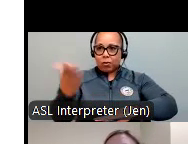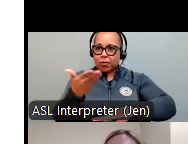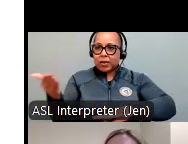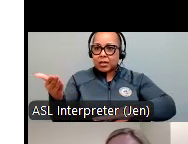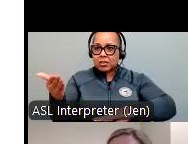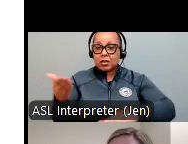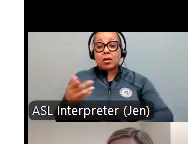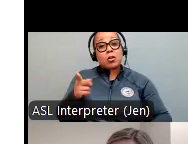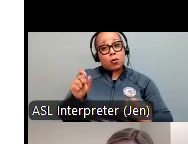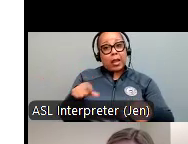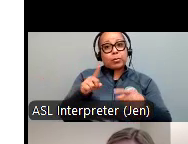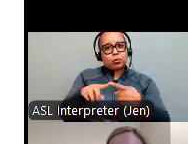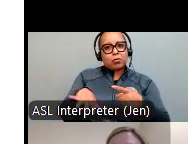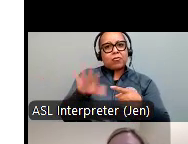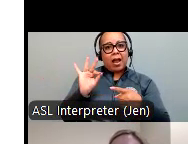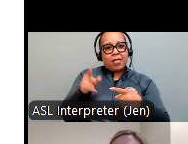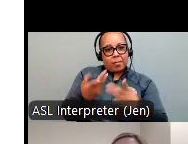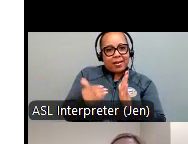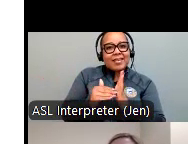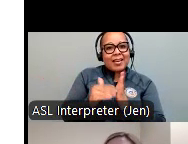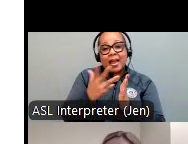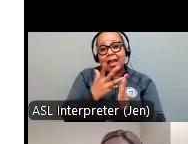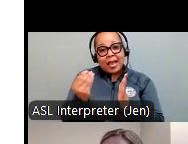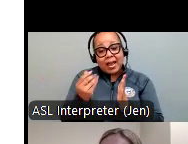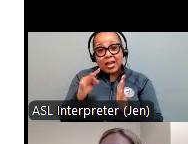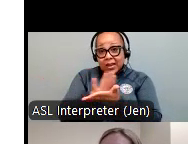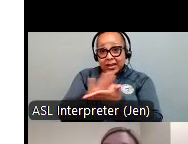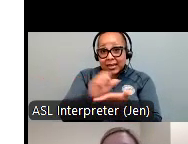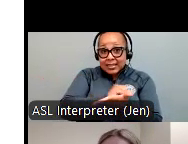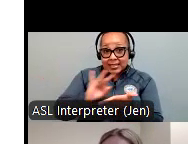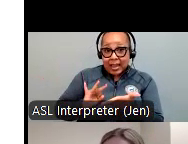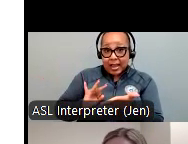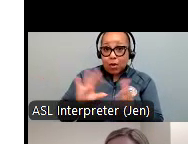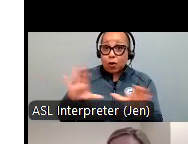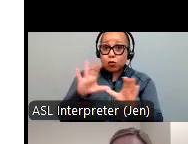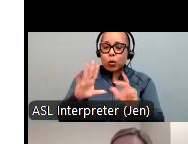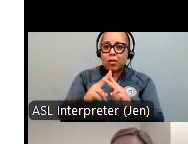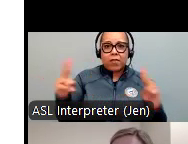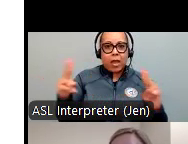they're able to find them again. If cleaning staff are doing a very thorough job, which is great,